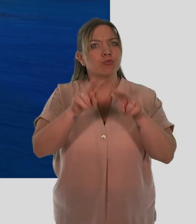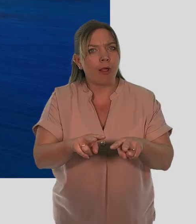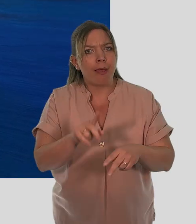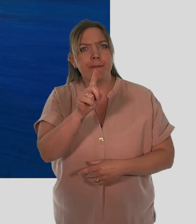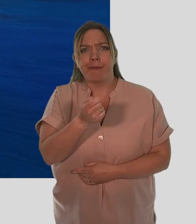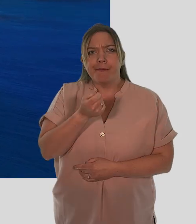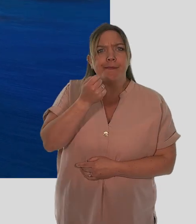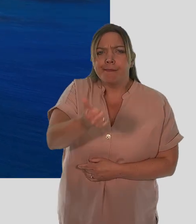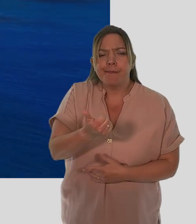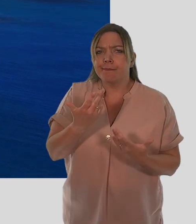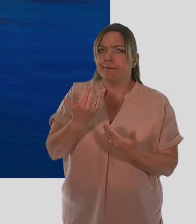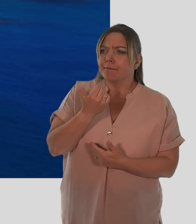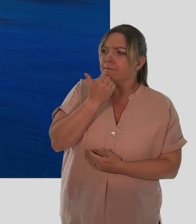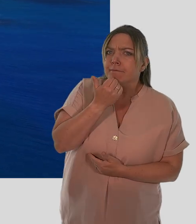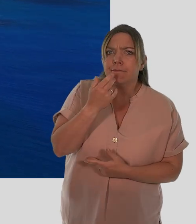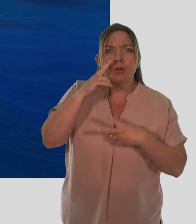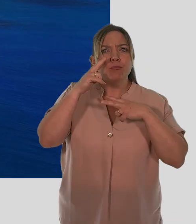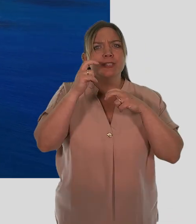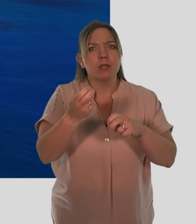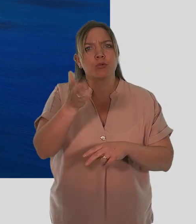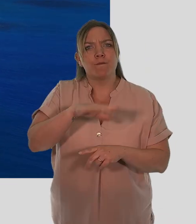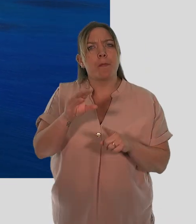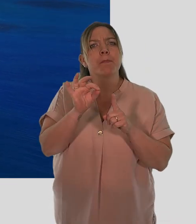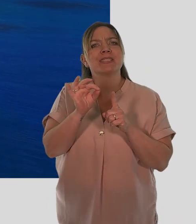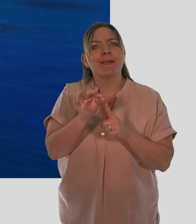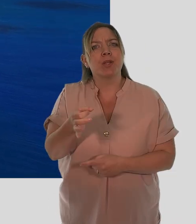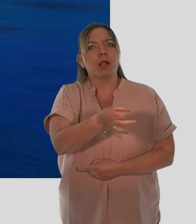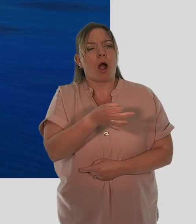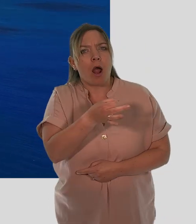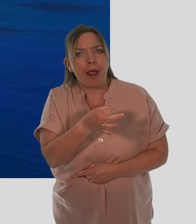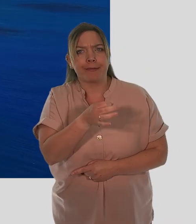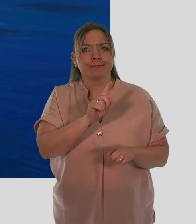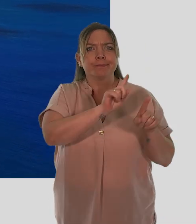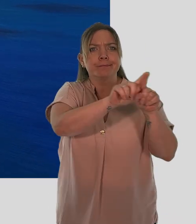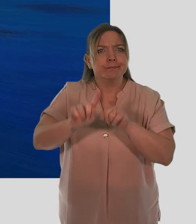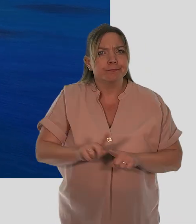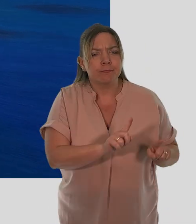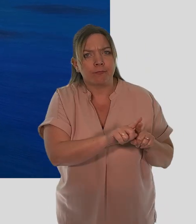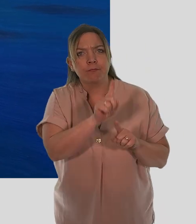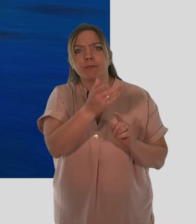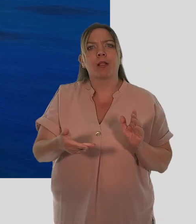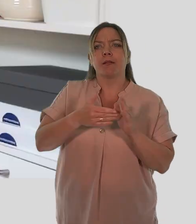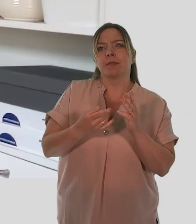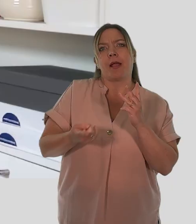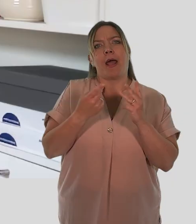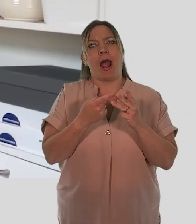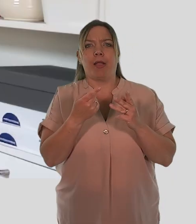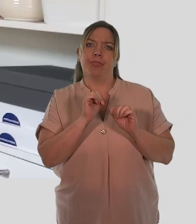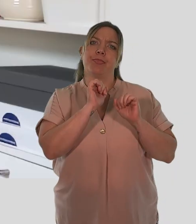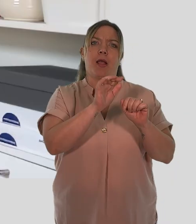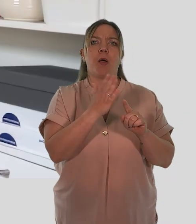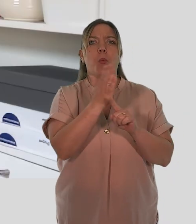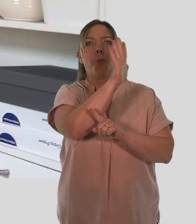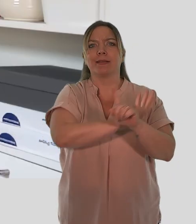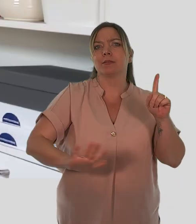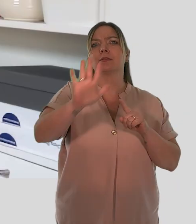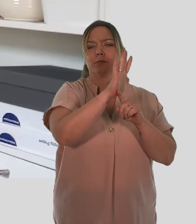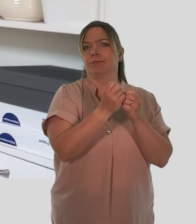as well as other more populous Western Pacific countries. Recognition of this global health crisis has led